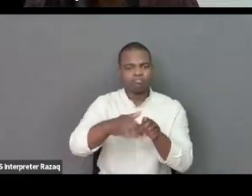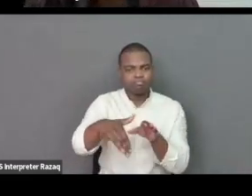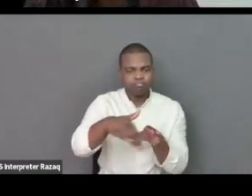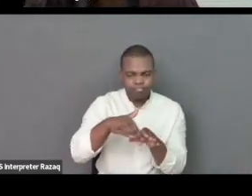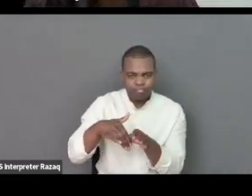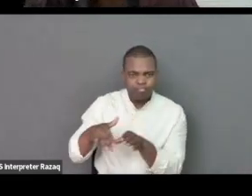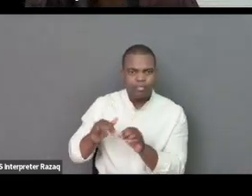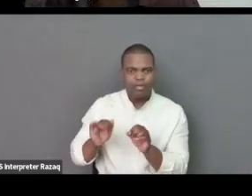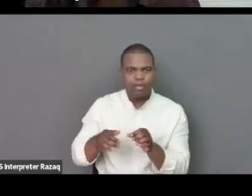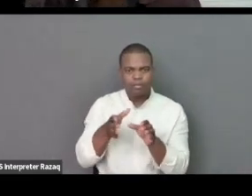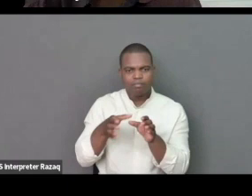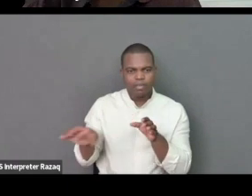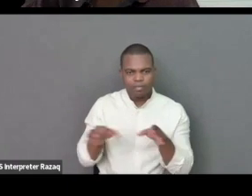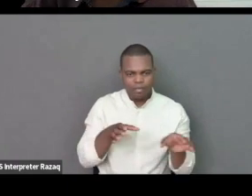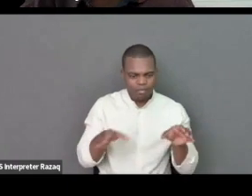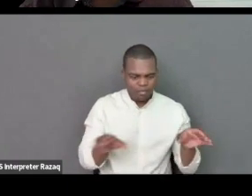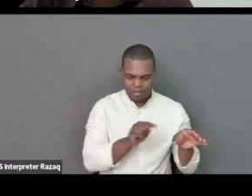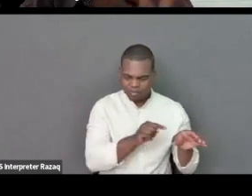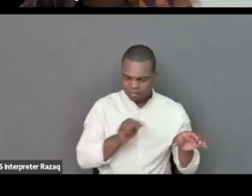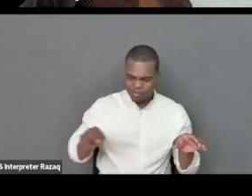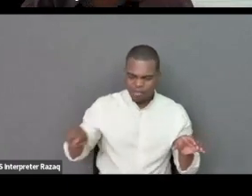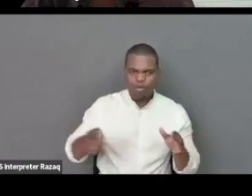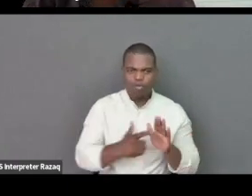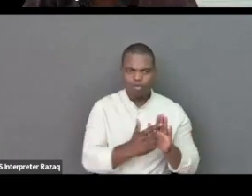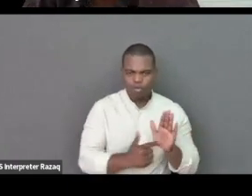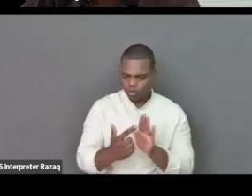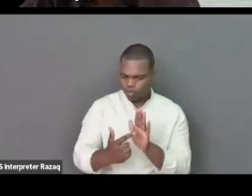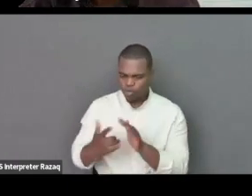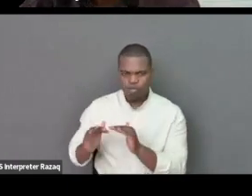mobile application accessible. And there is